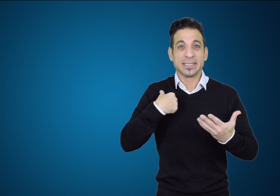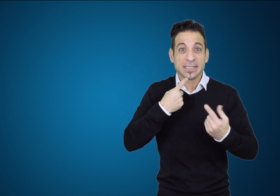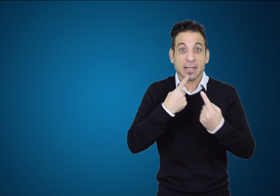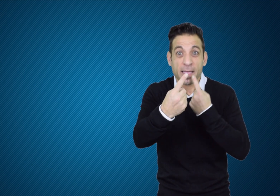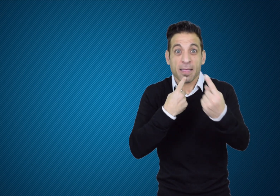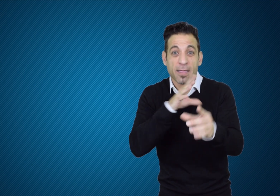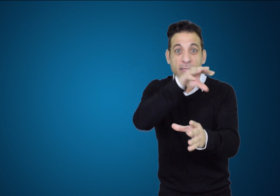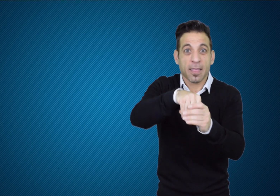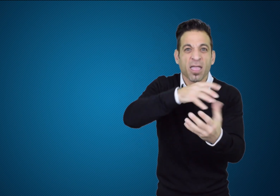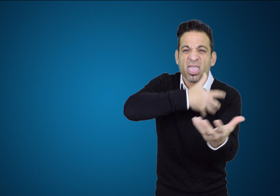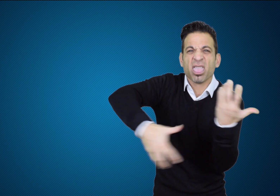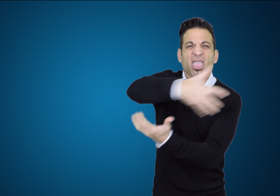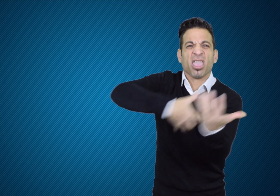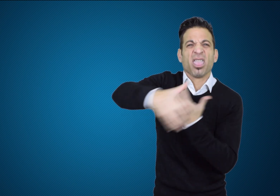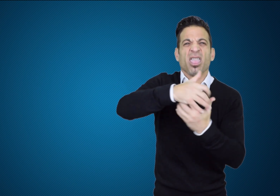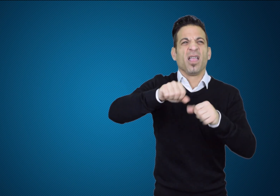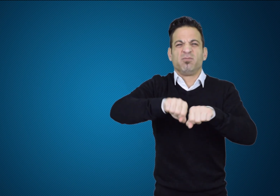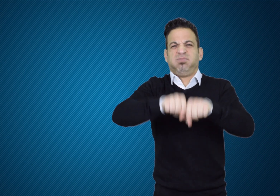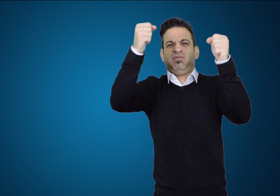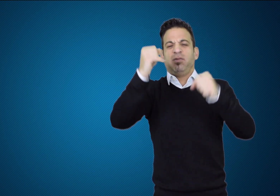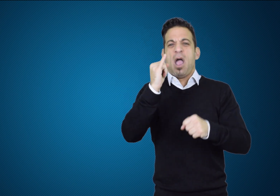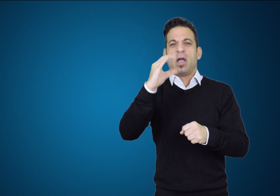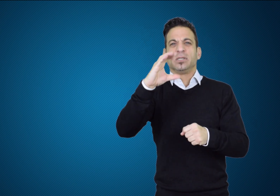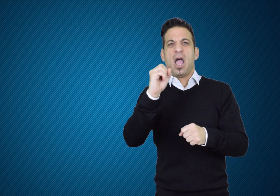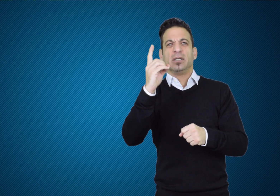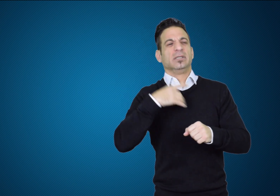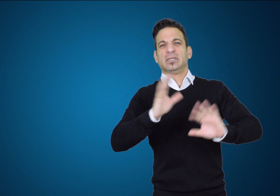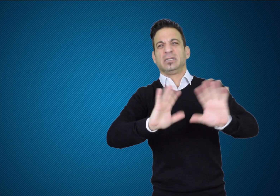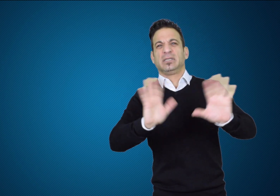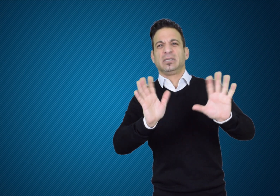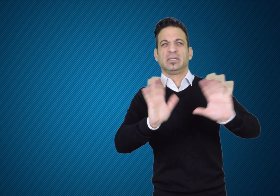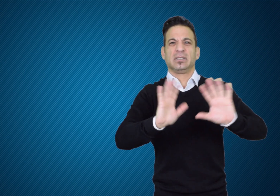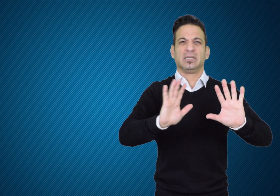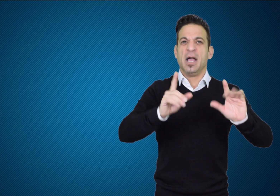"I don't want us to get into more 'trouble' and offend ICSD.